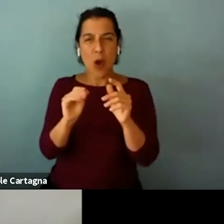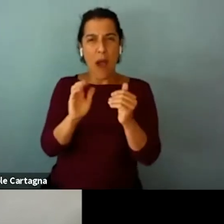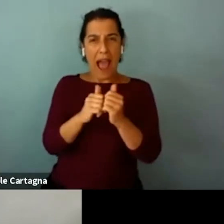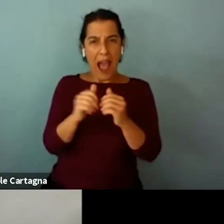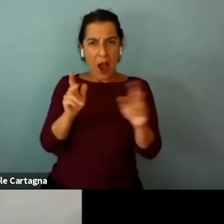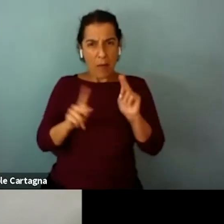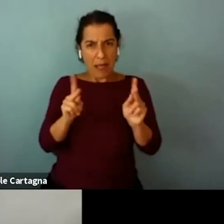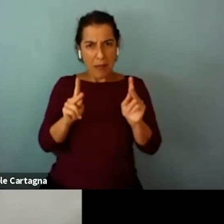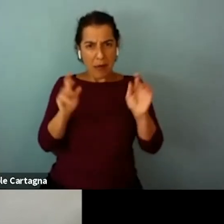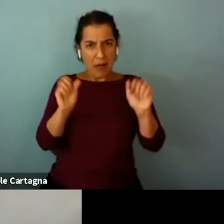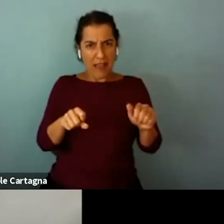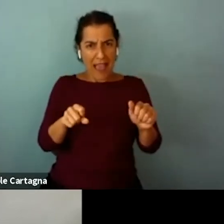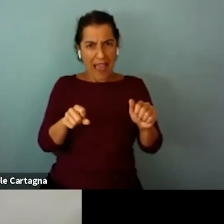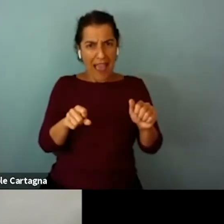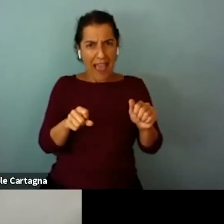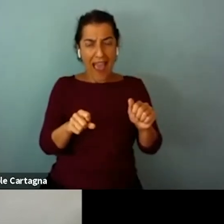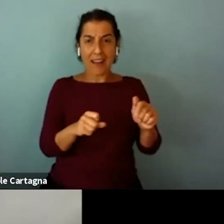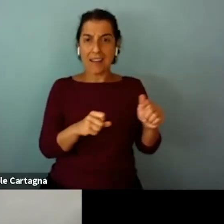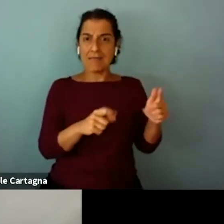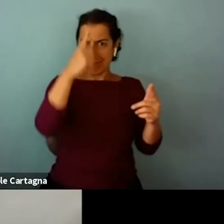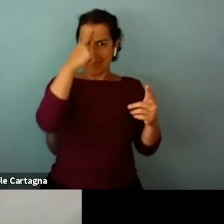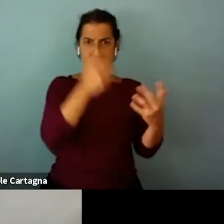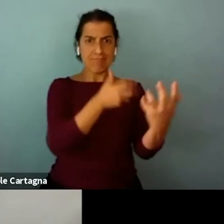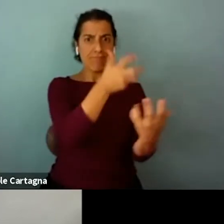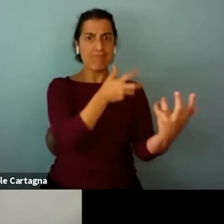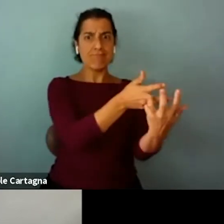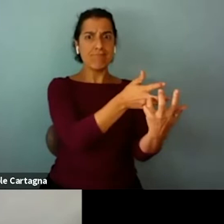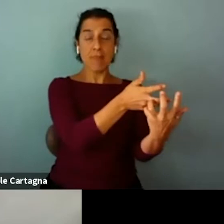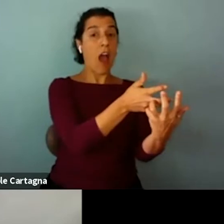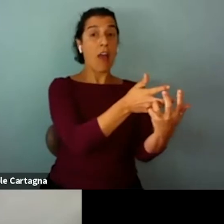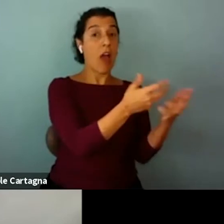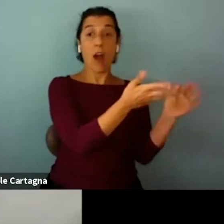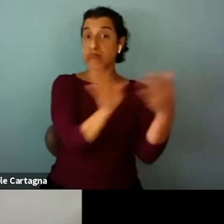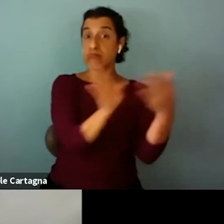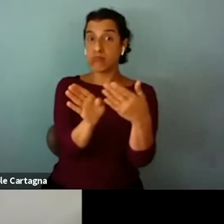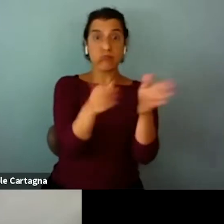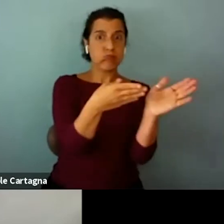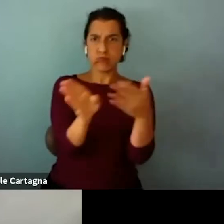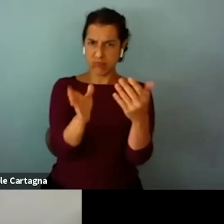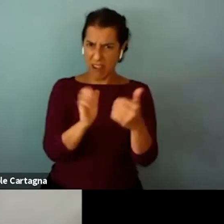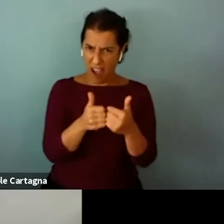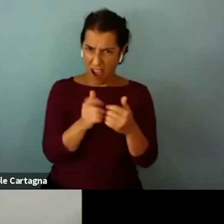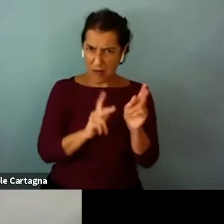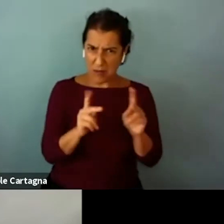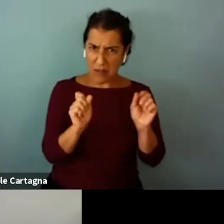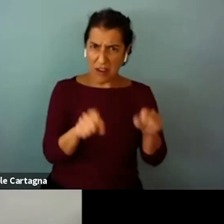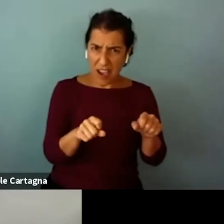are able to so flexibly go from one state to the other and this is one of the key